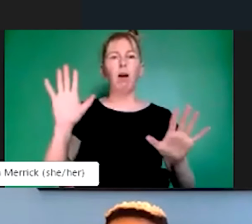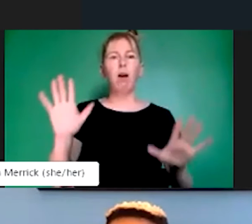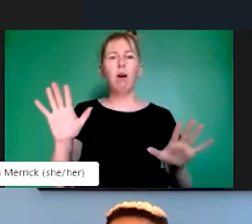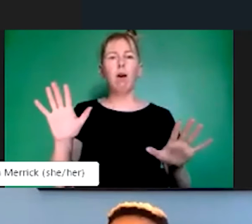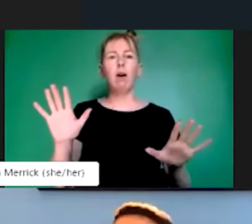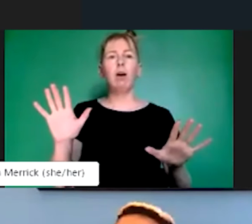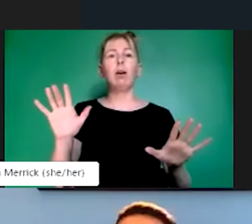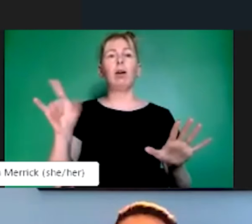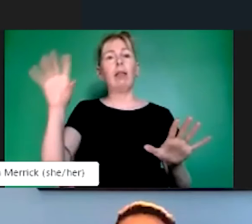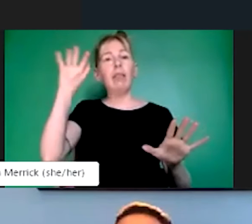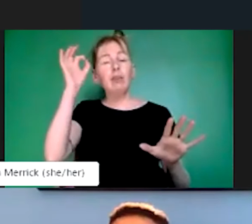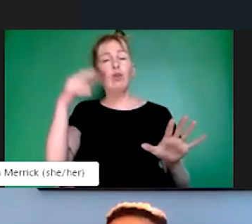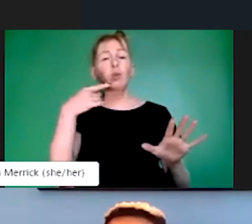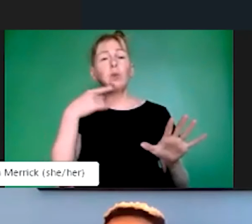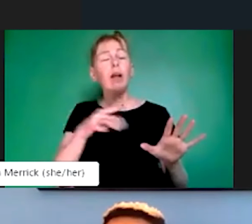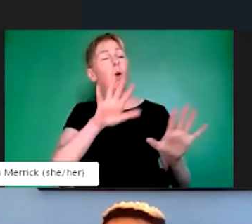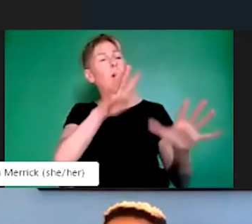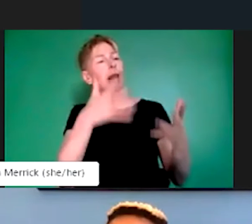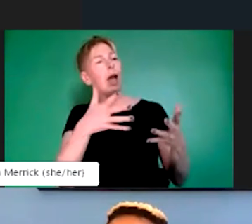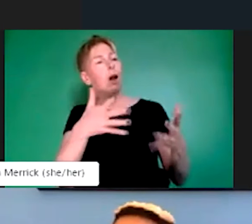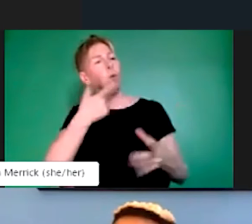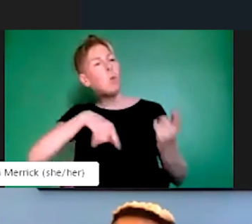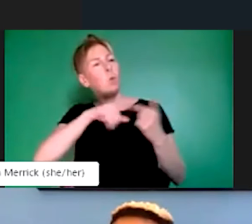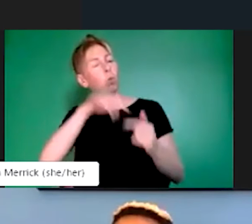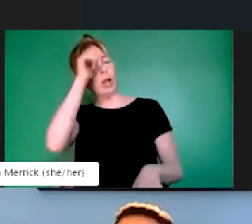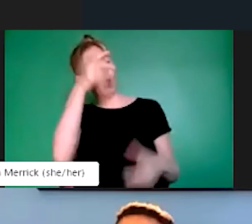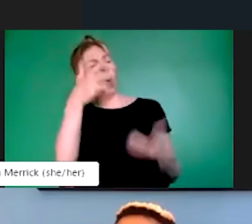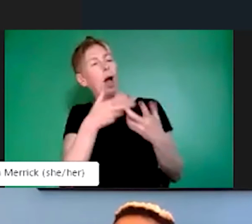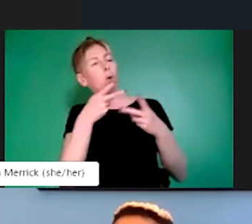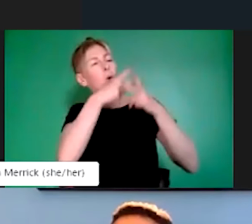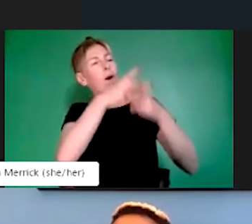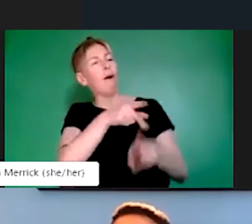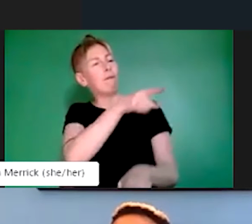you without even doing the work to ask the questions internally.